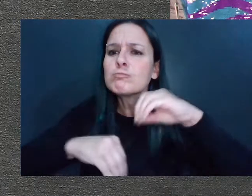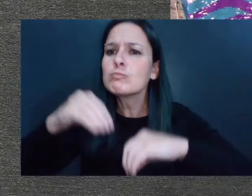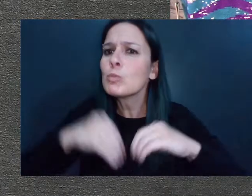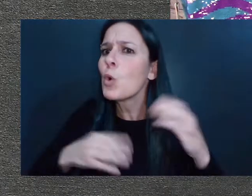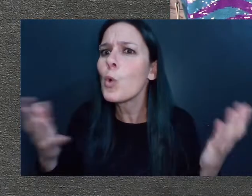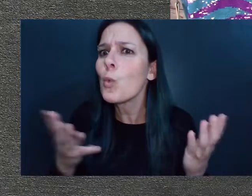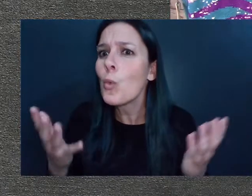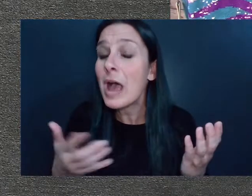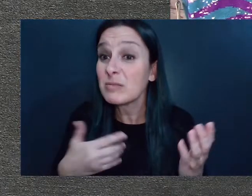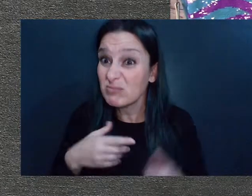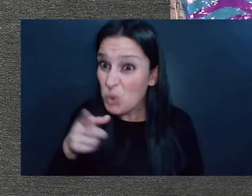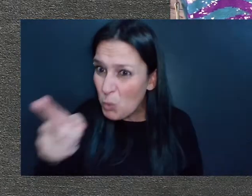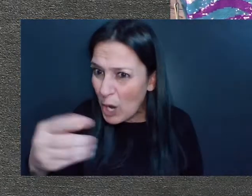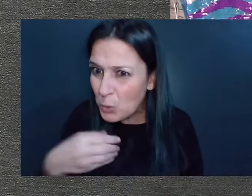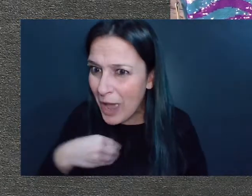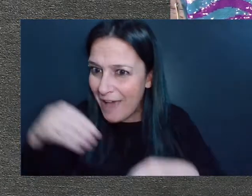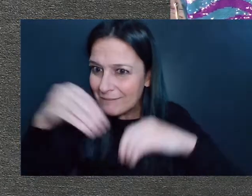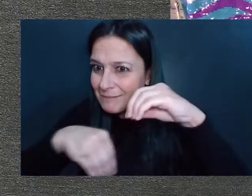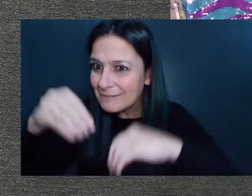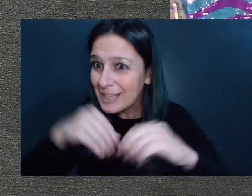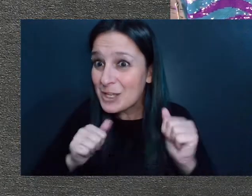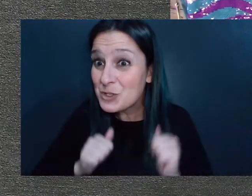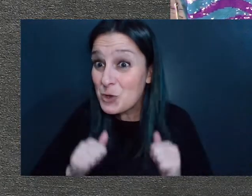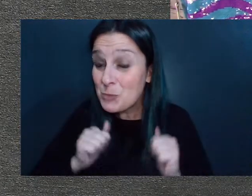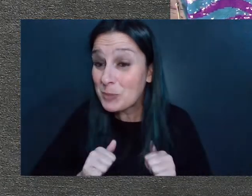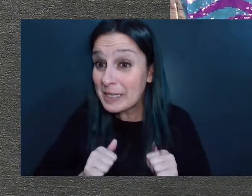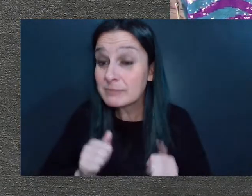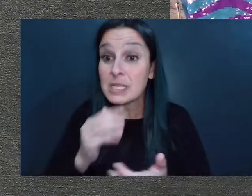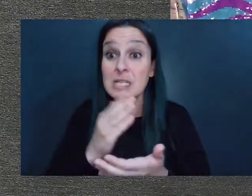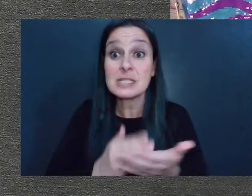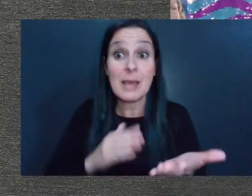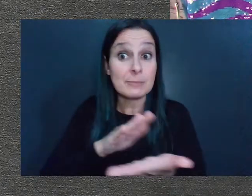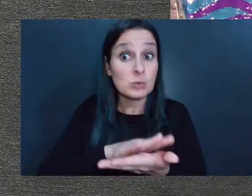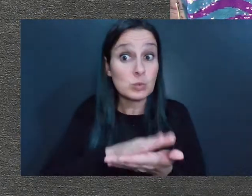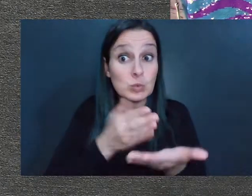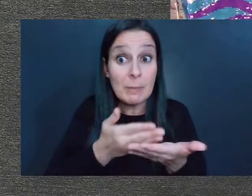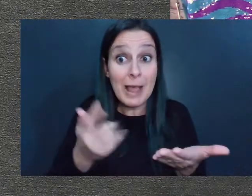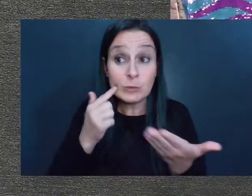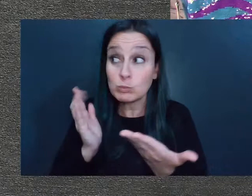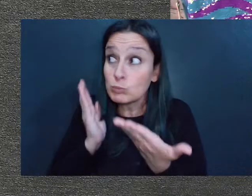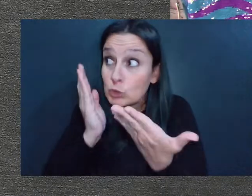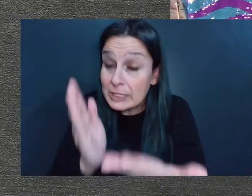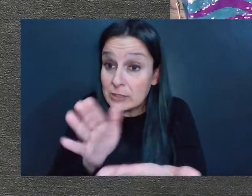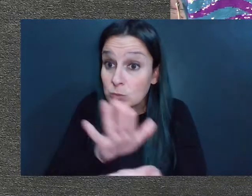Some of the school supplies you might bring to school, or maybe your teacher might give you the school supplies